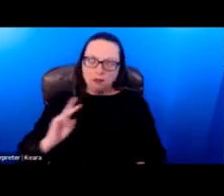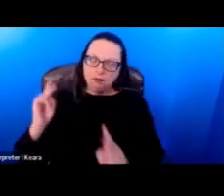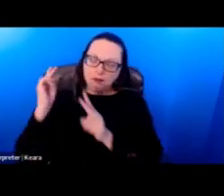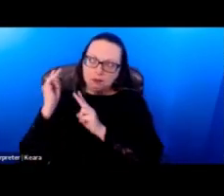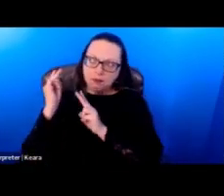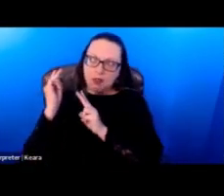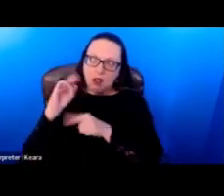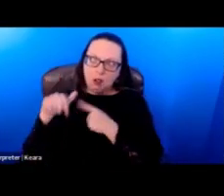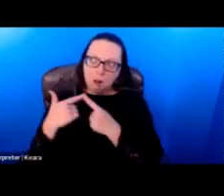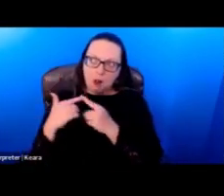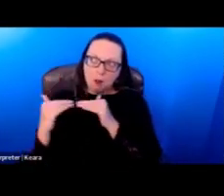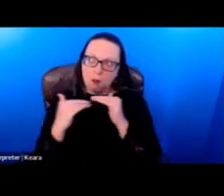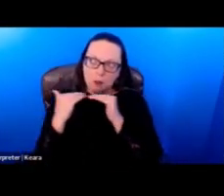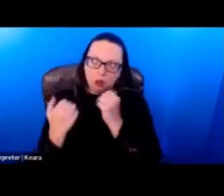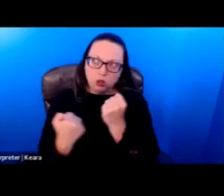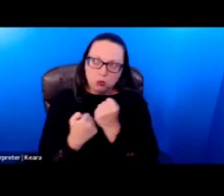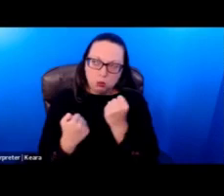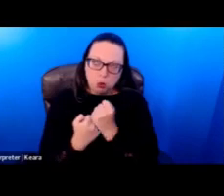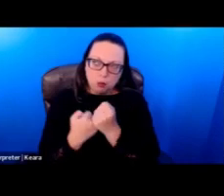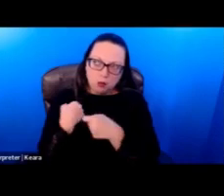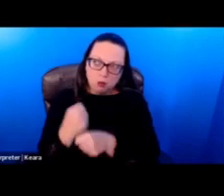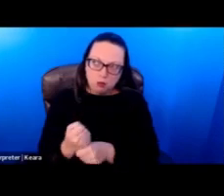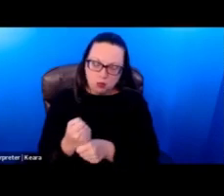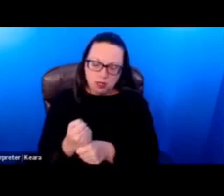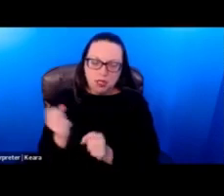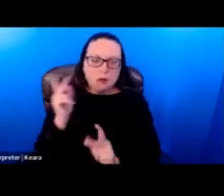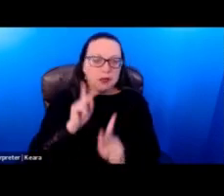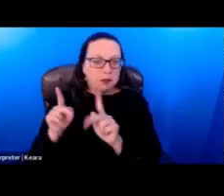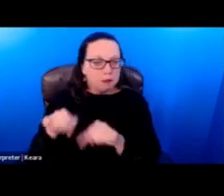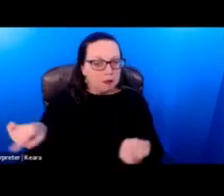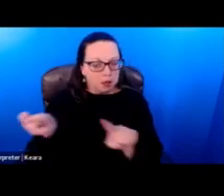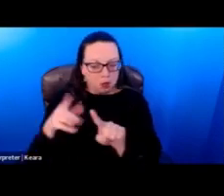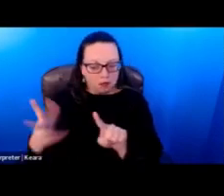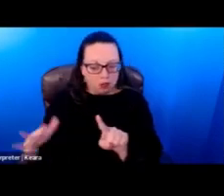obtain resources. Participating in face to fear peer support